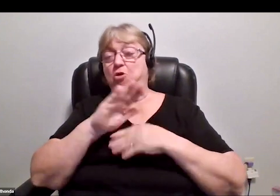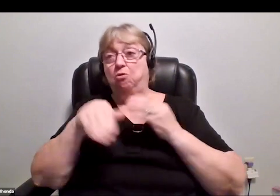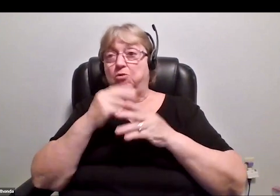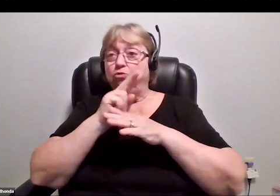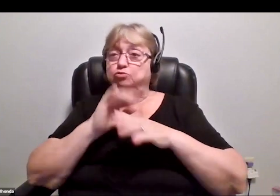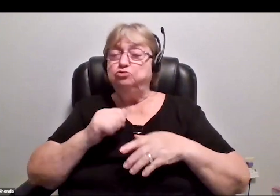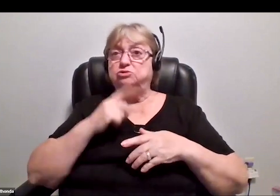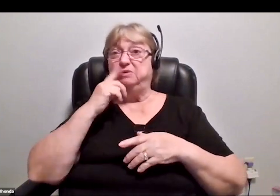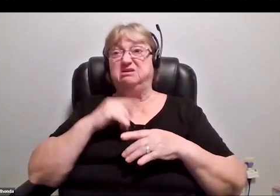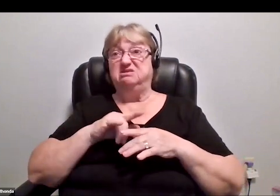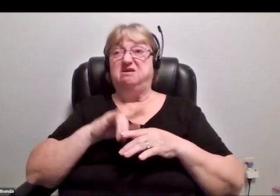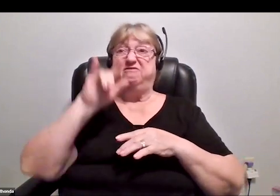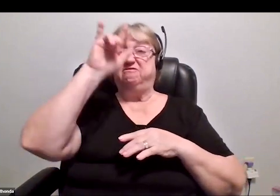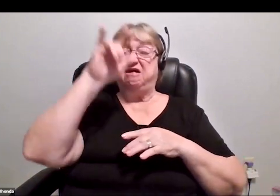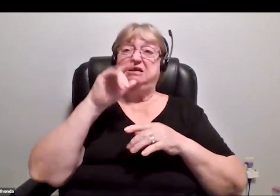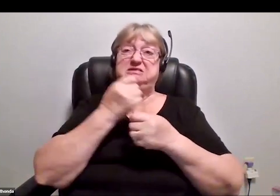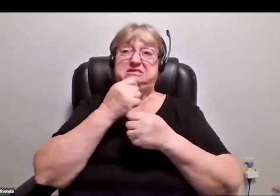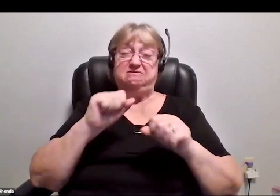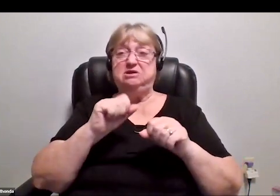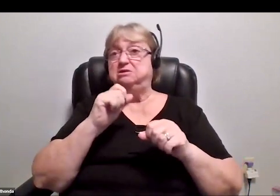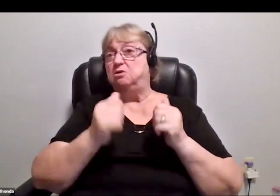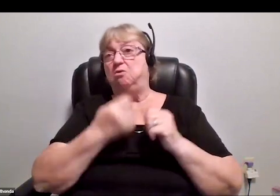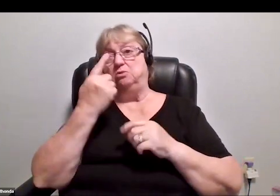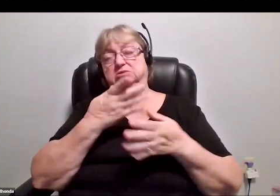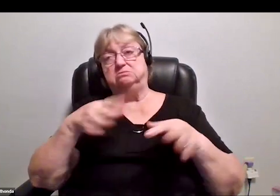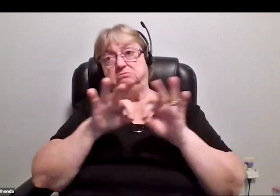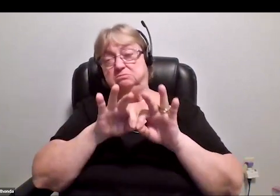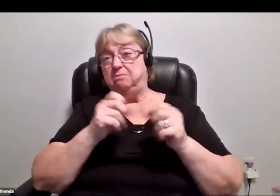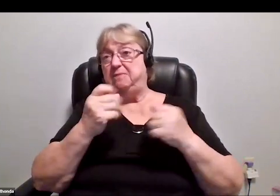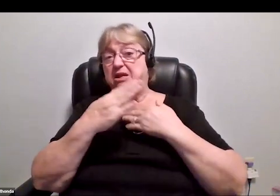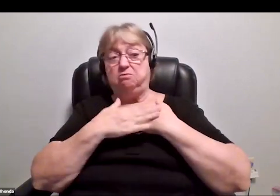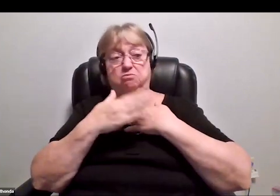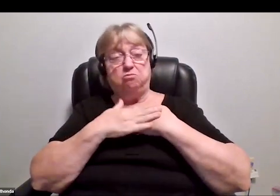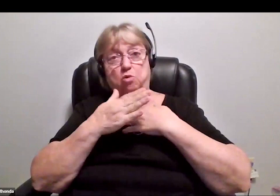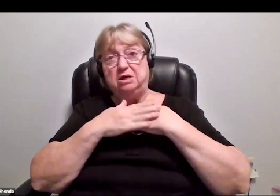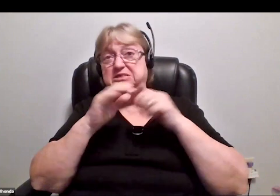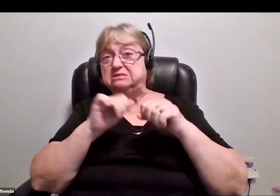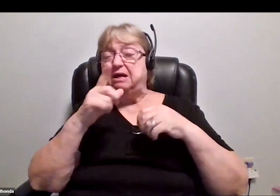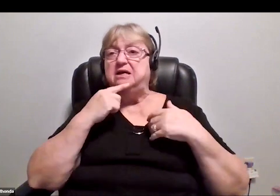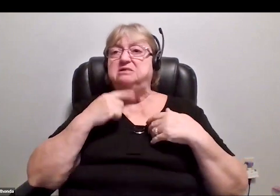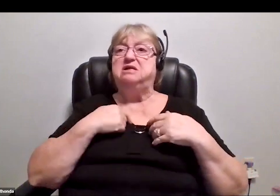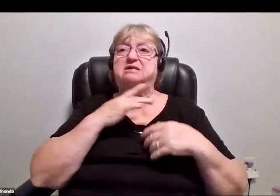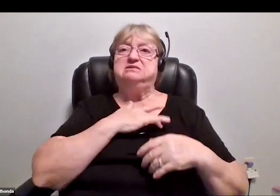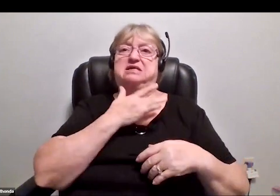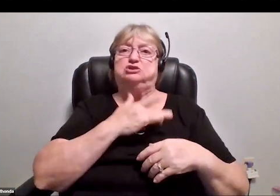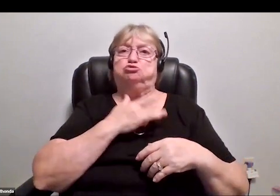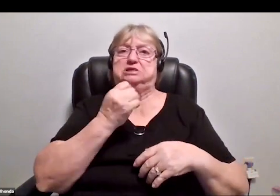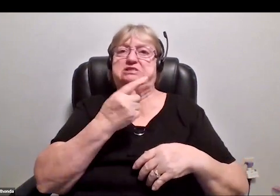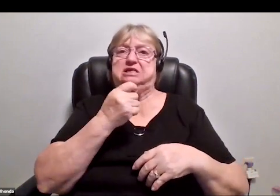in spaceflight, and many current warning systems implement certain sensory signals for the notifications and remediation of anomalies.